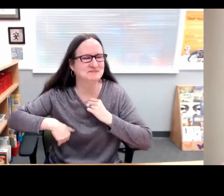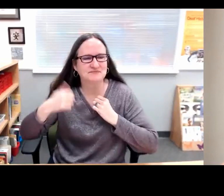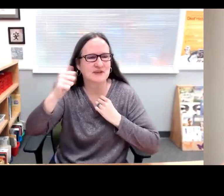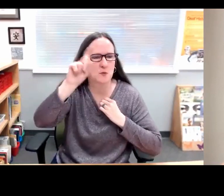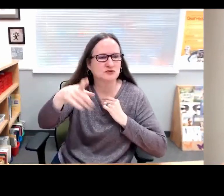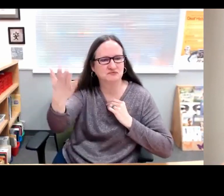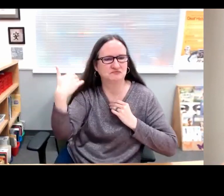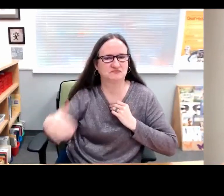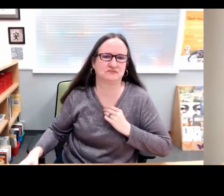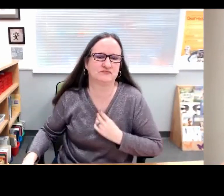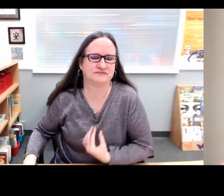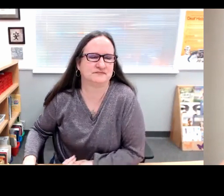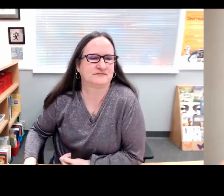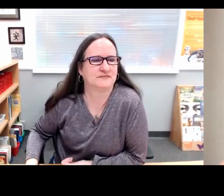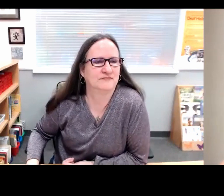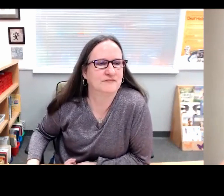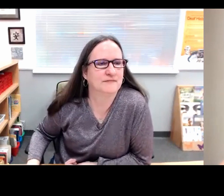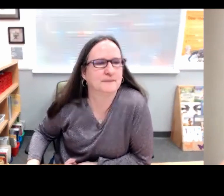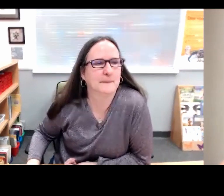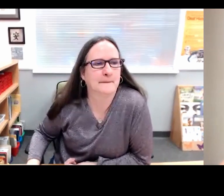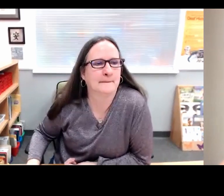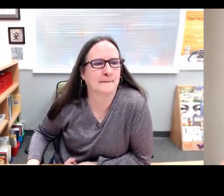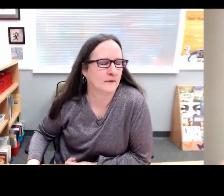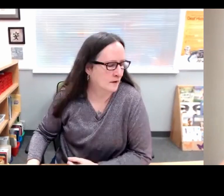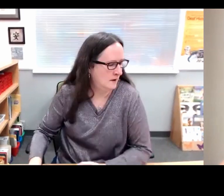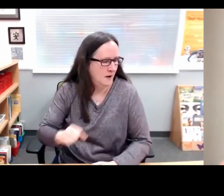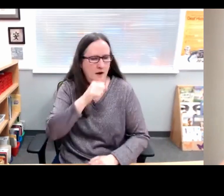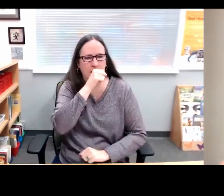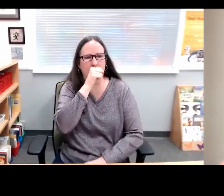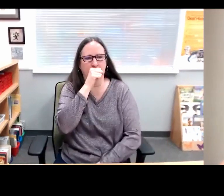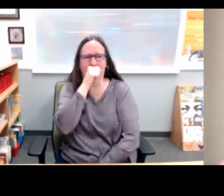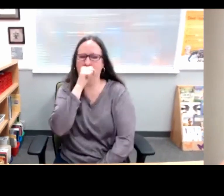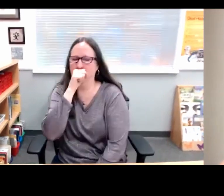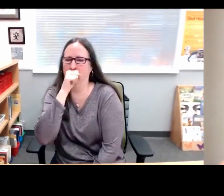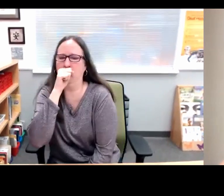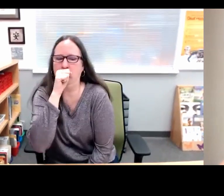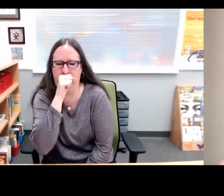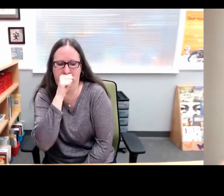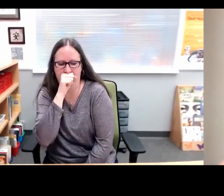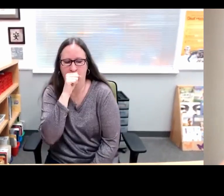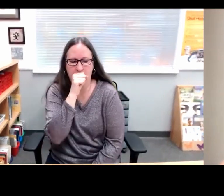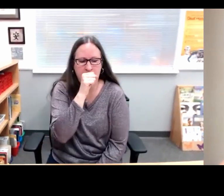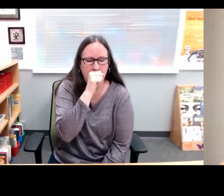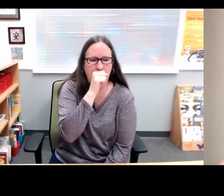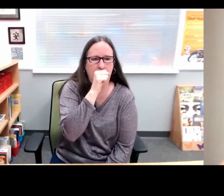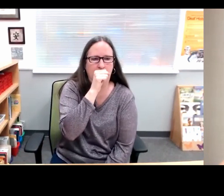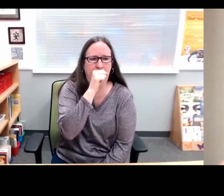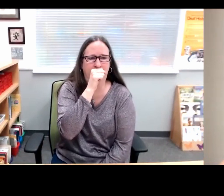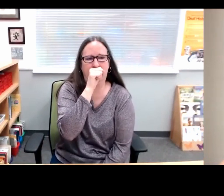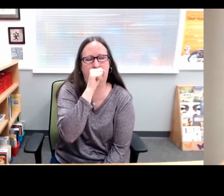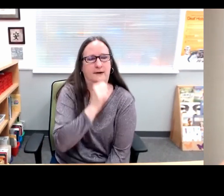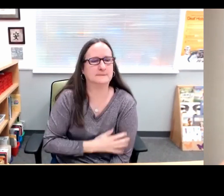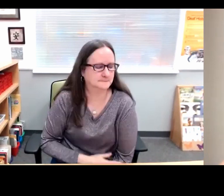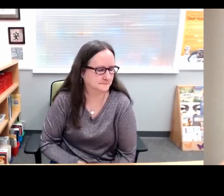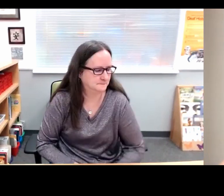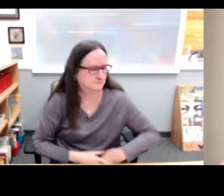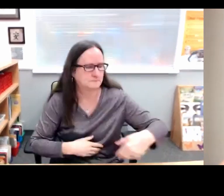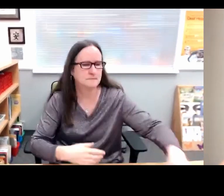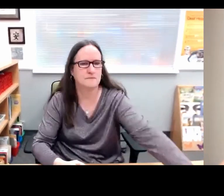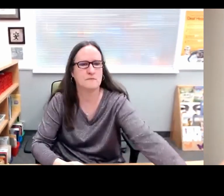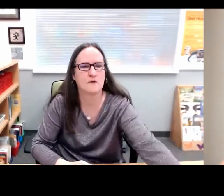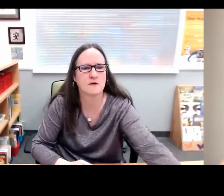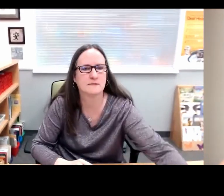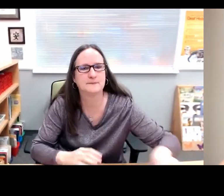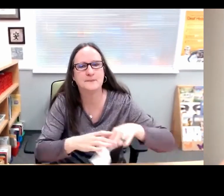I'm so sorry I had to step away and cough. So I'm open for the questions if you have any.